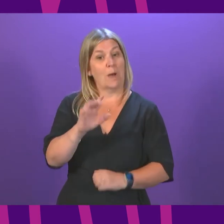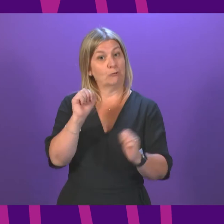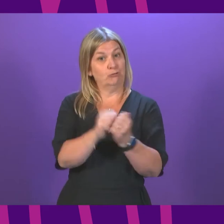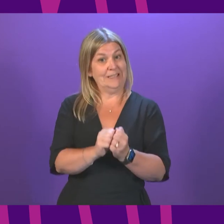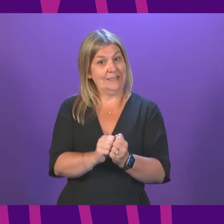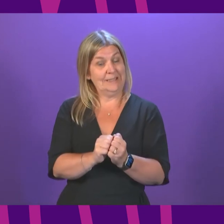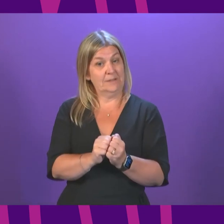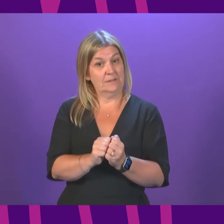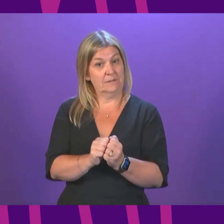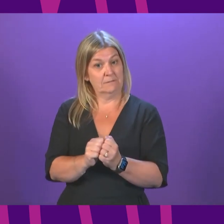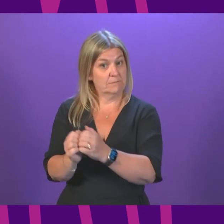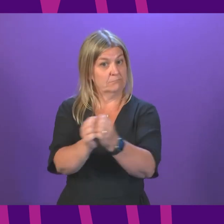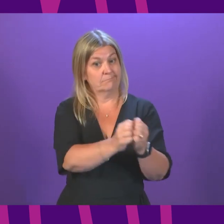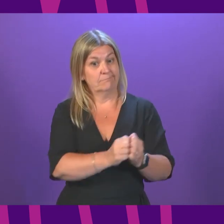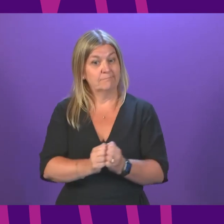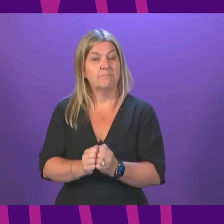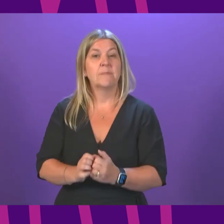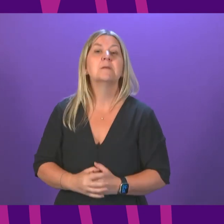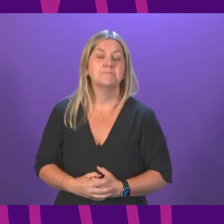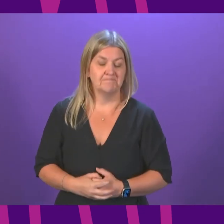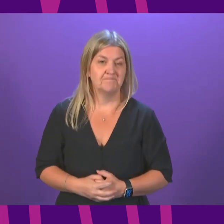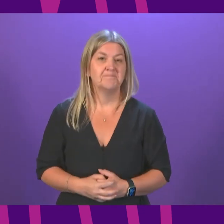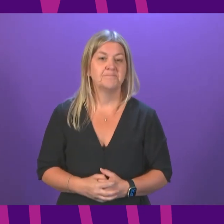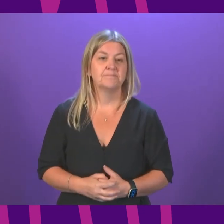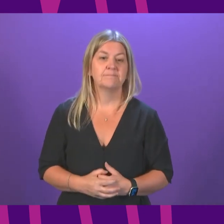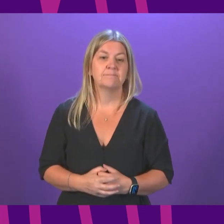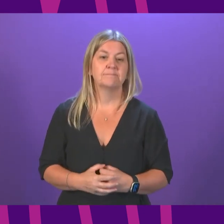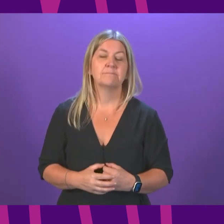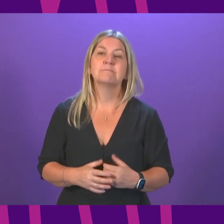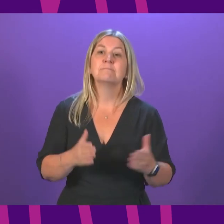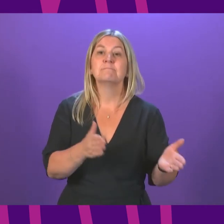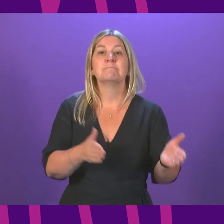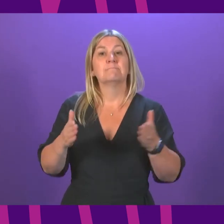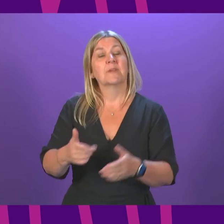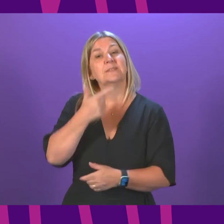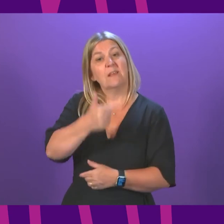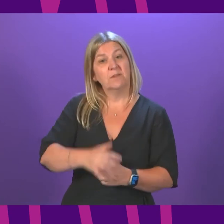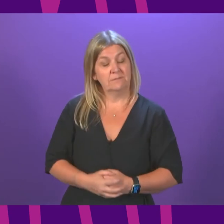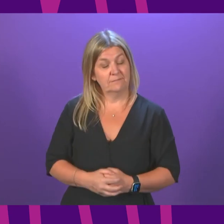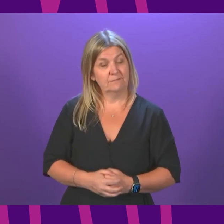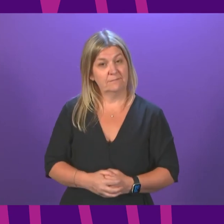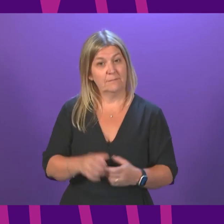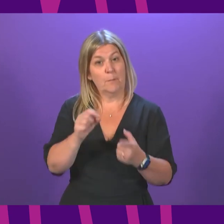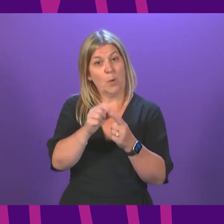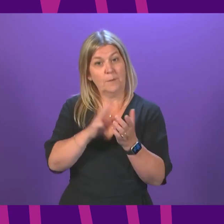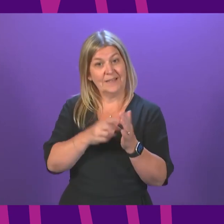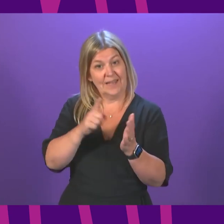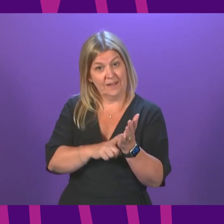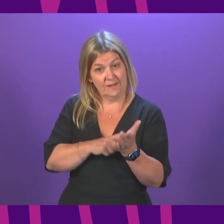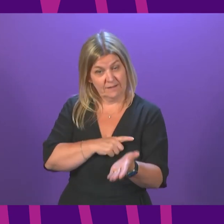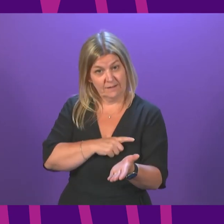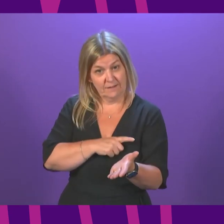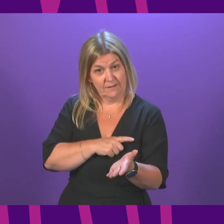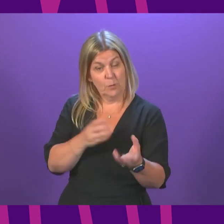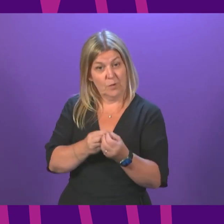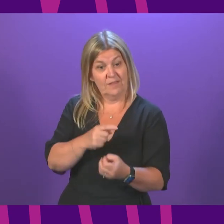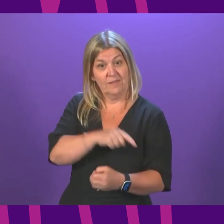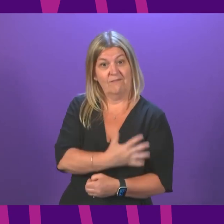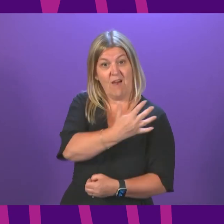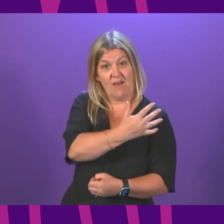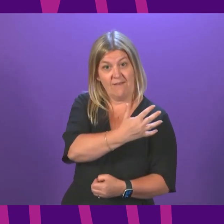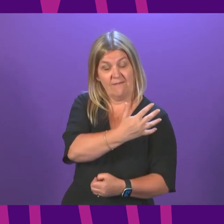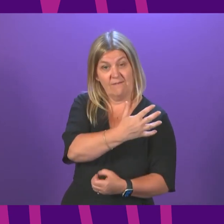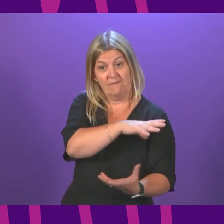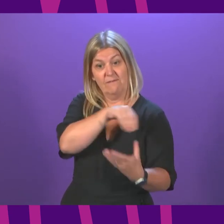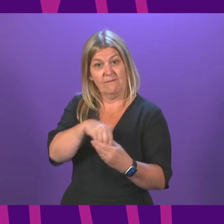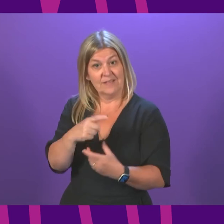We